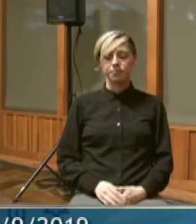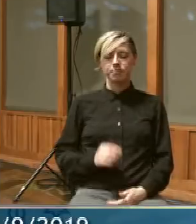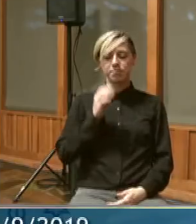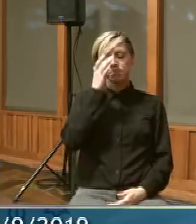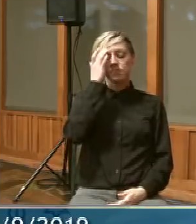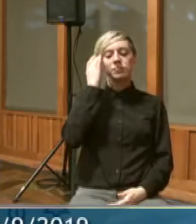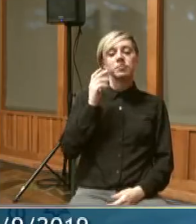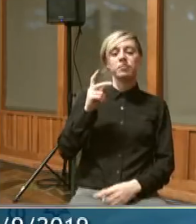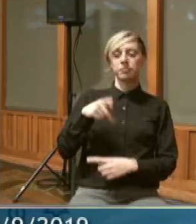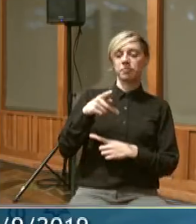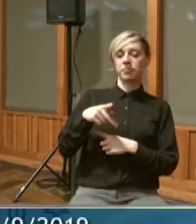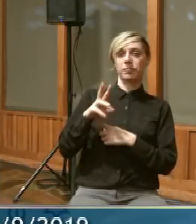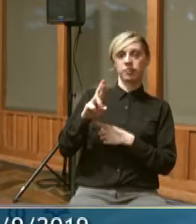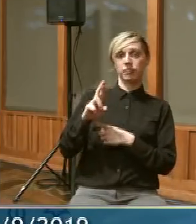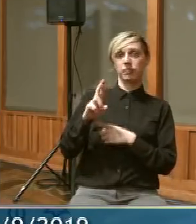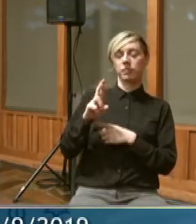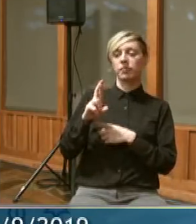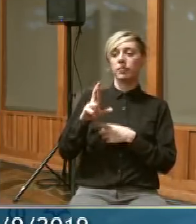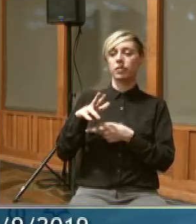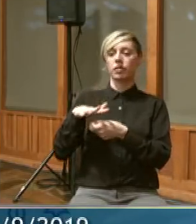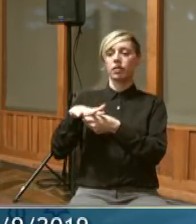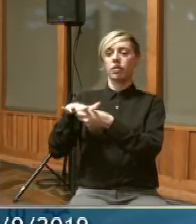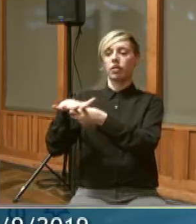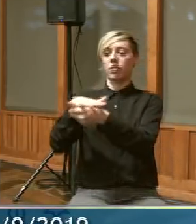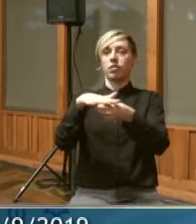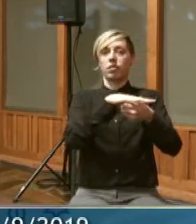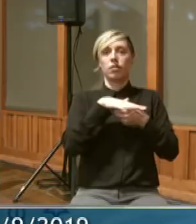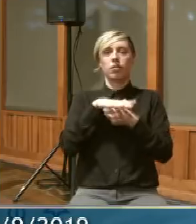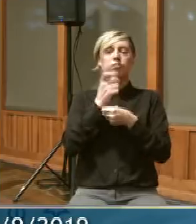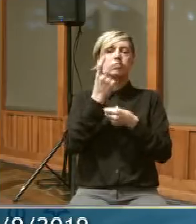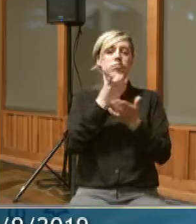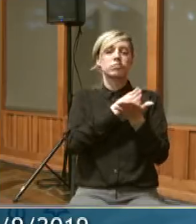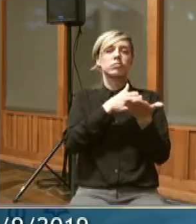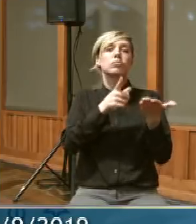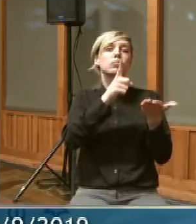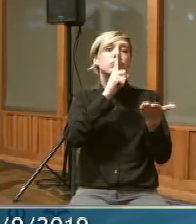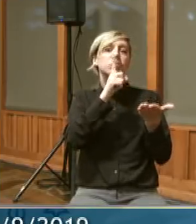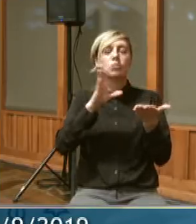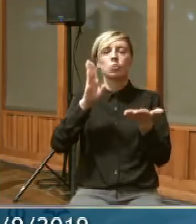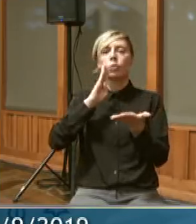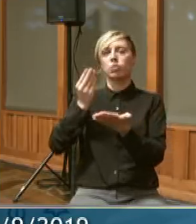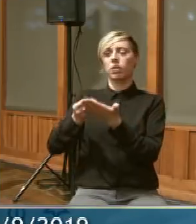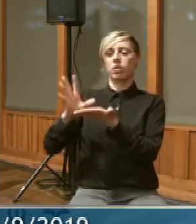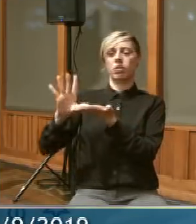MUST DO IT. IF NOT NOW, WHEN? THOUGH PORTLAND PARKS AND REC